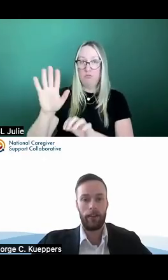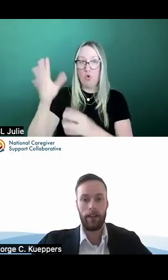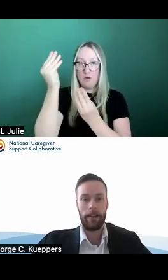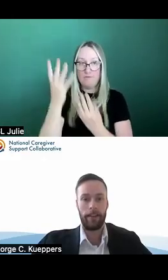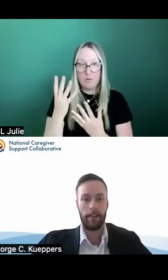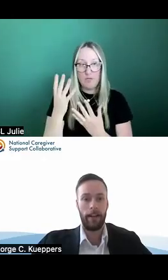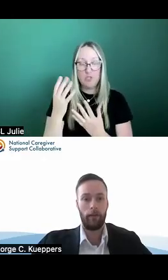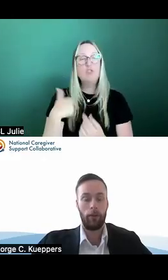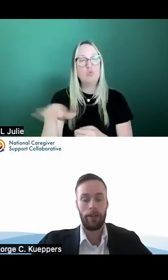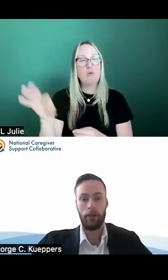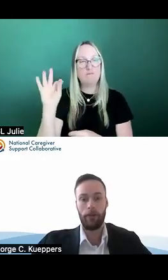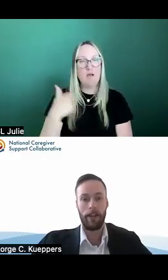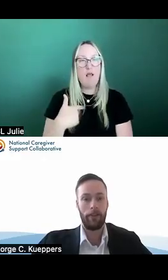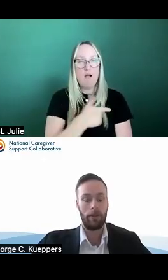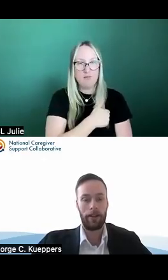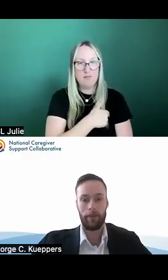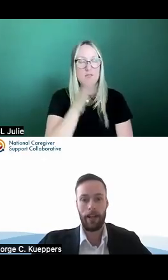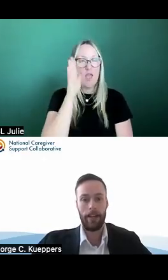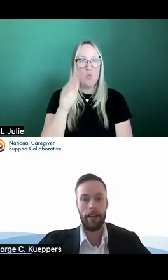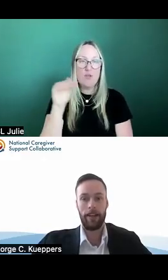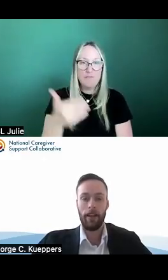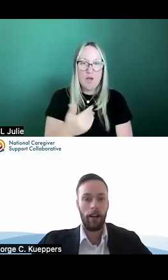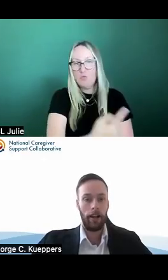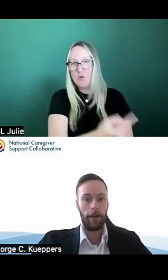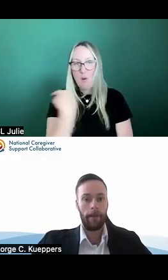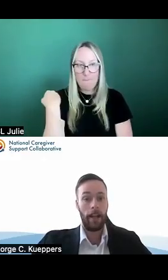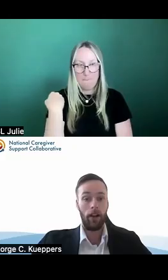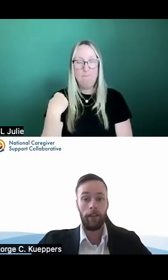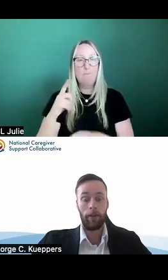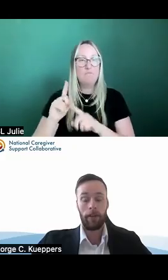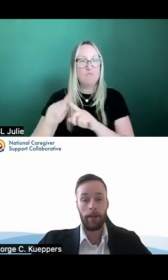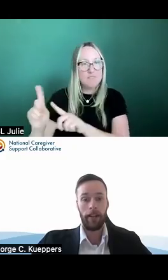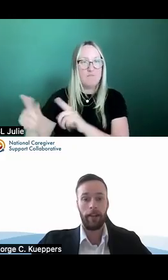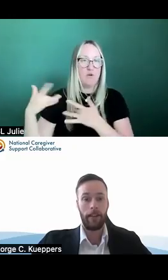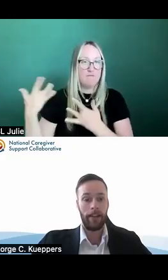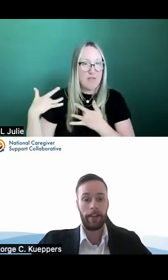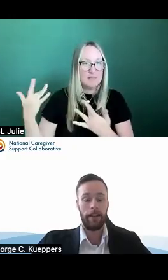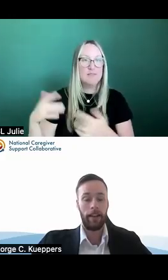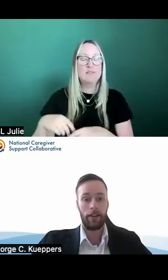you to us and we'll be able to invite you to participate in all of our upcoming events and